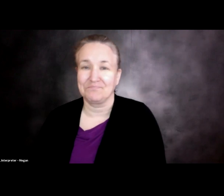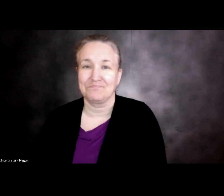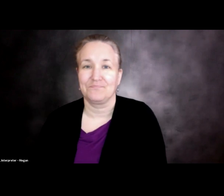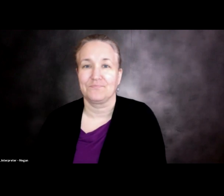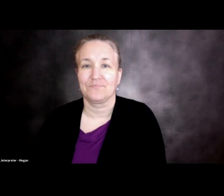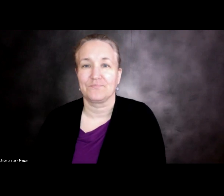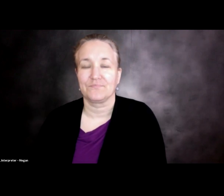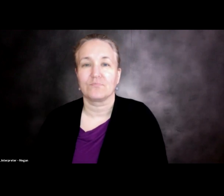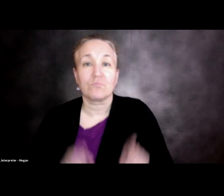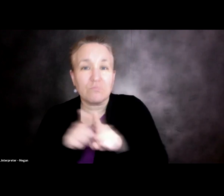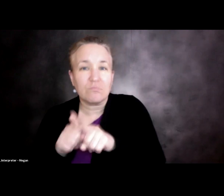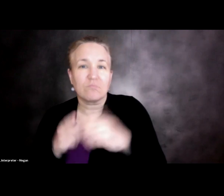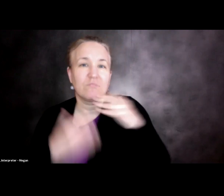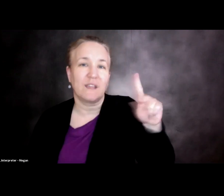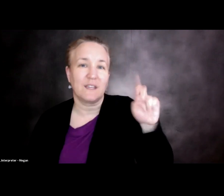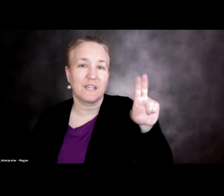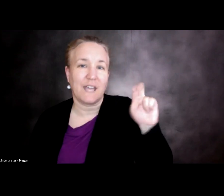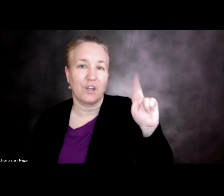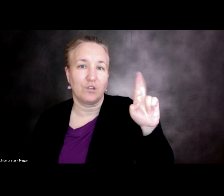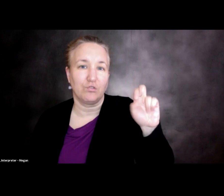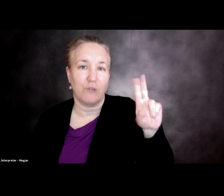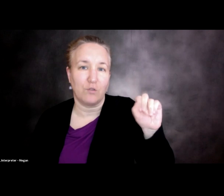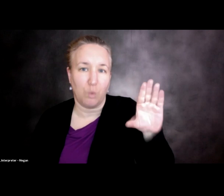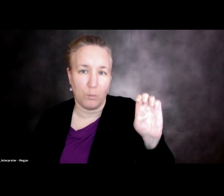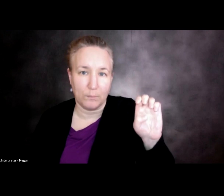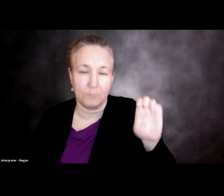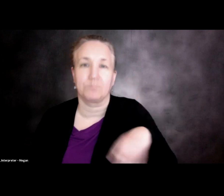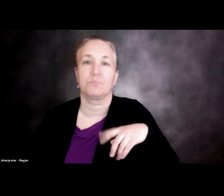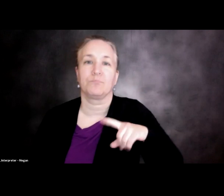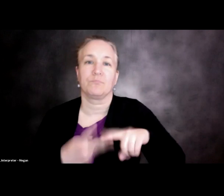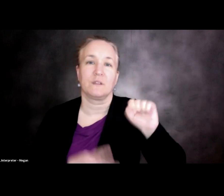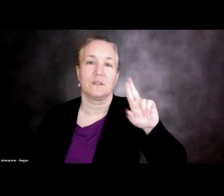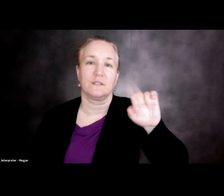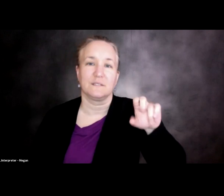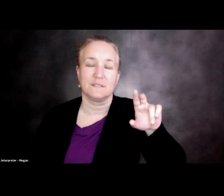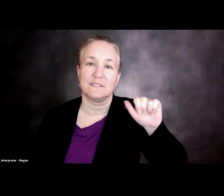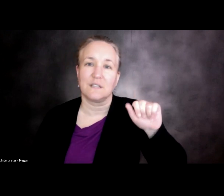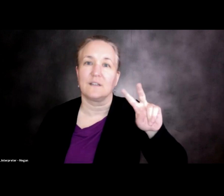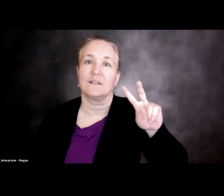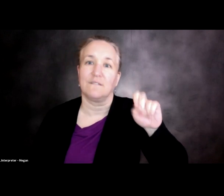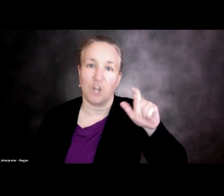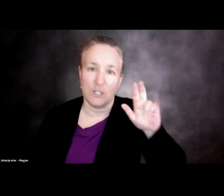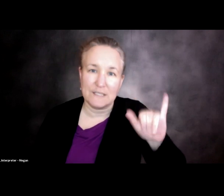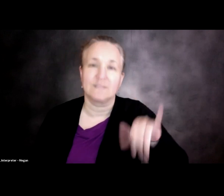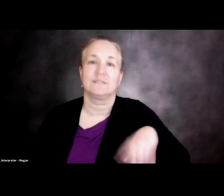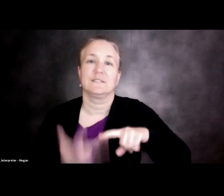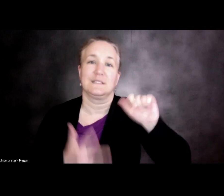I also want to thank Karen Redrobe and Sarah Varney, Sarah Molinsky, and the interpreters for all your help